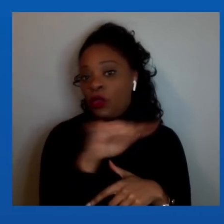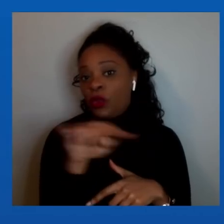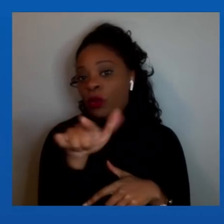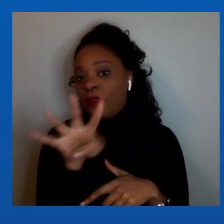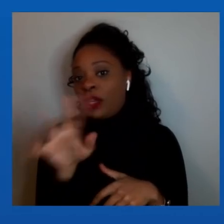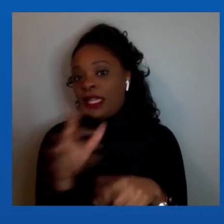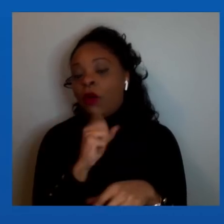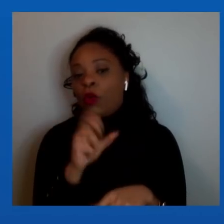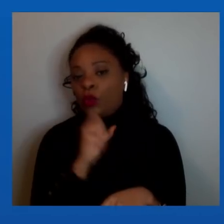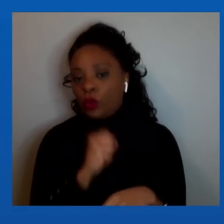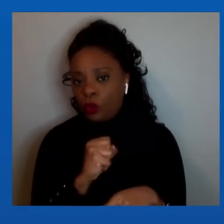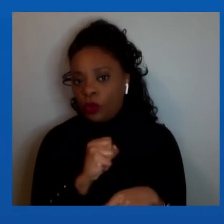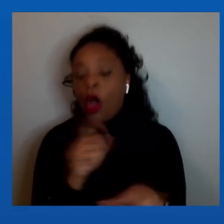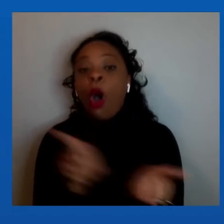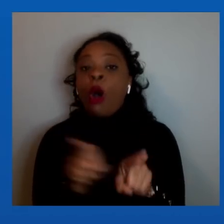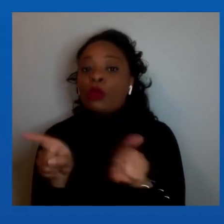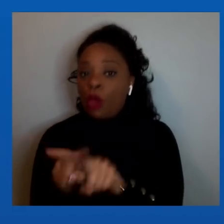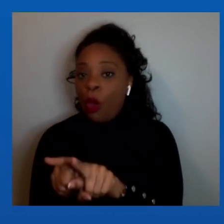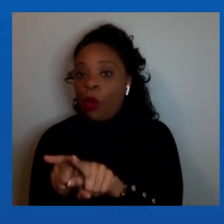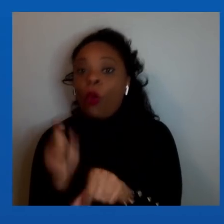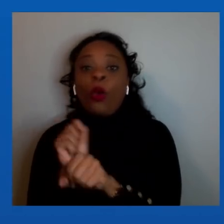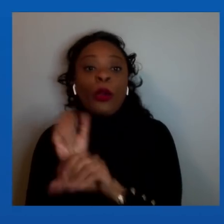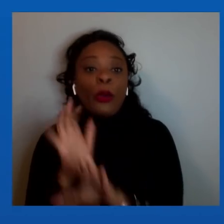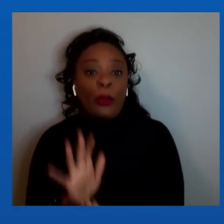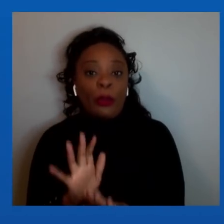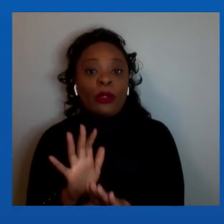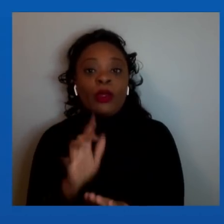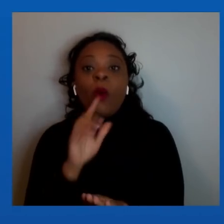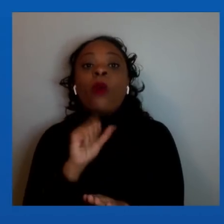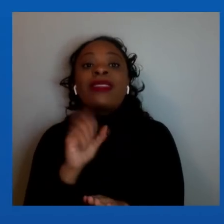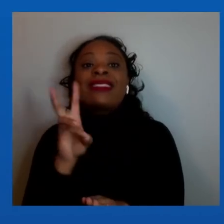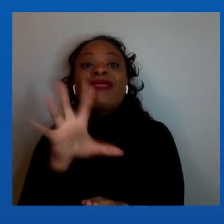as well as to workers 65 years old and above.